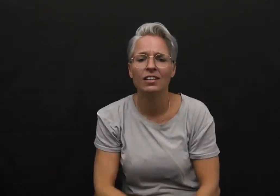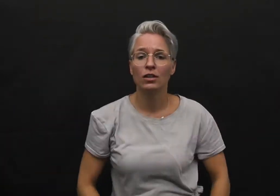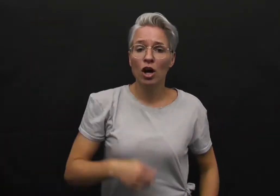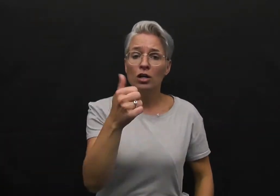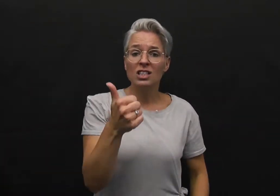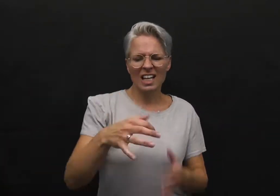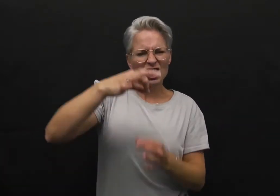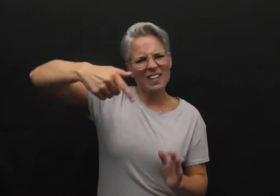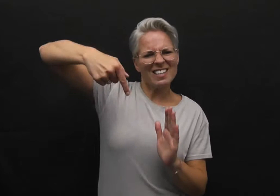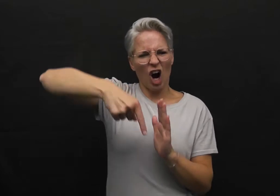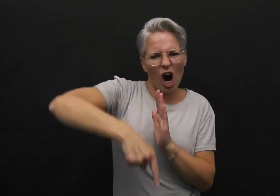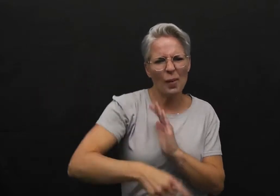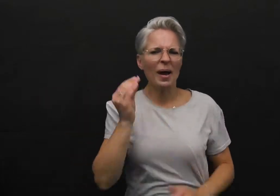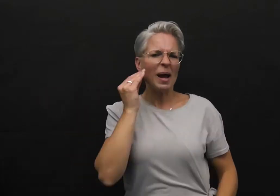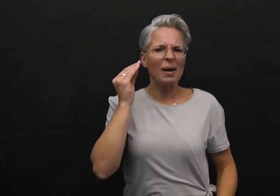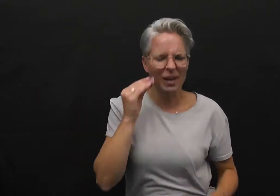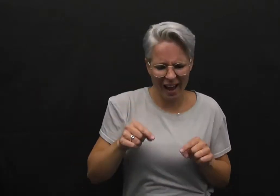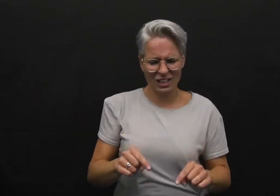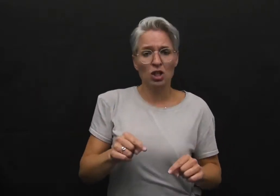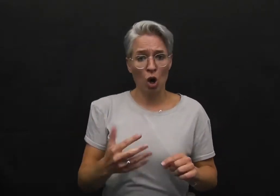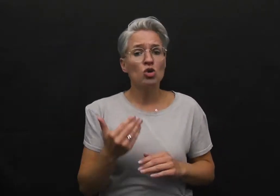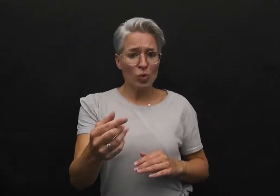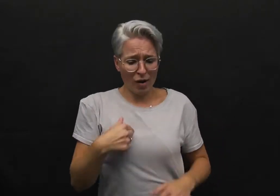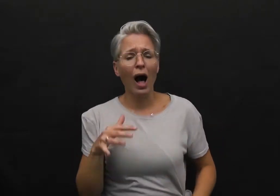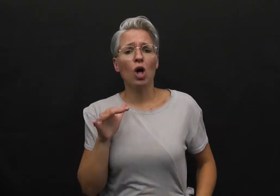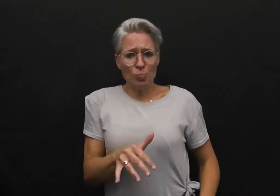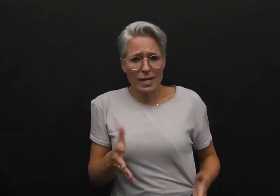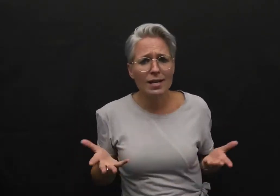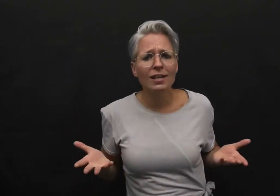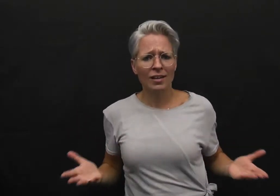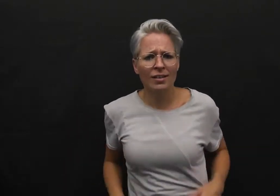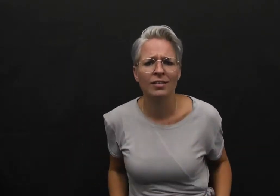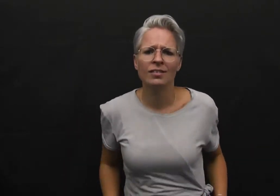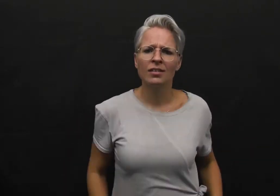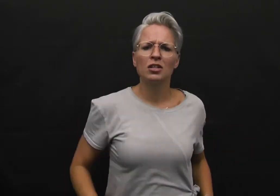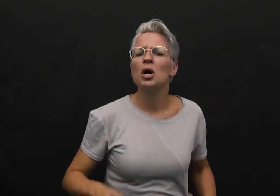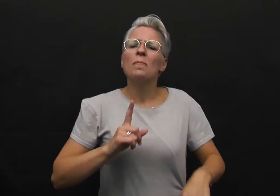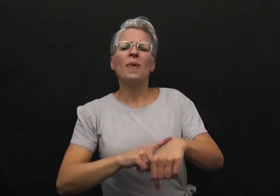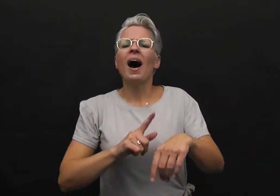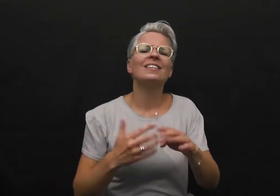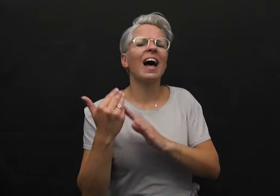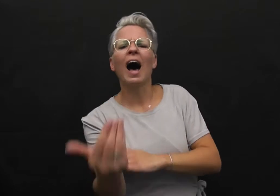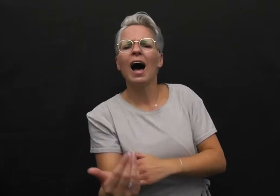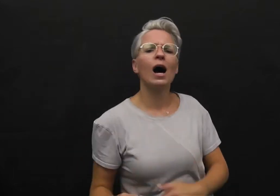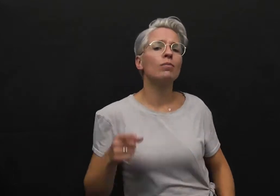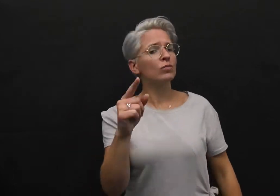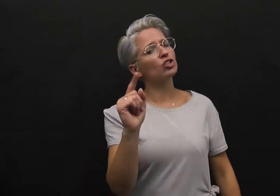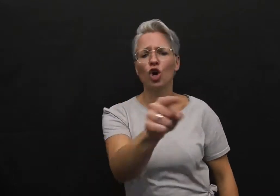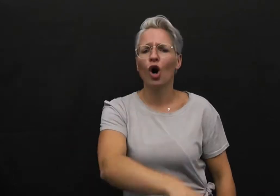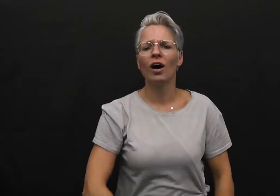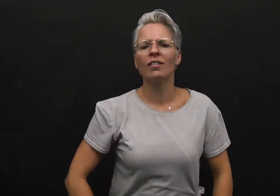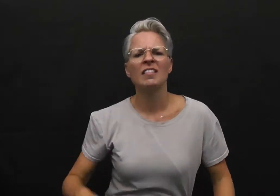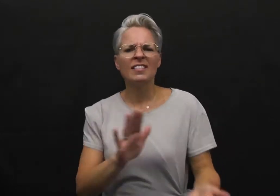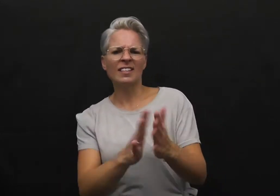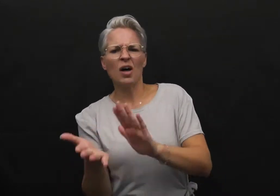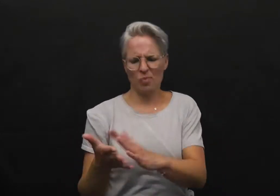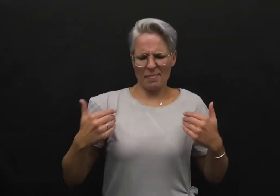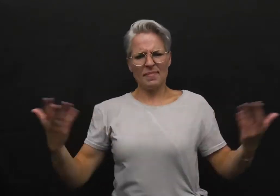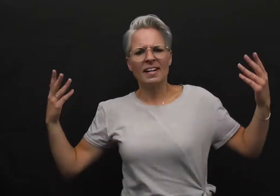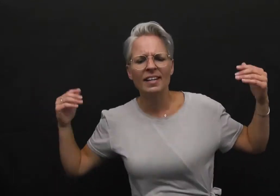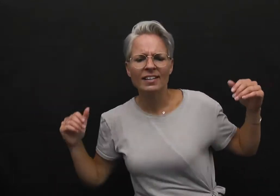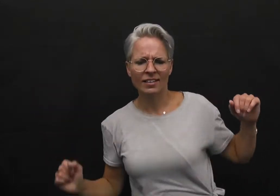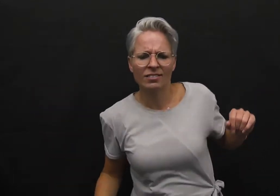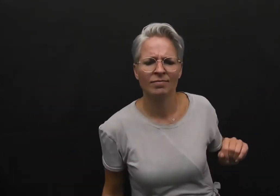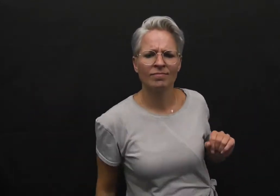Six feet under baby that's where I'll be By the time that you're done with me